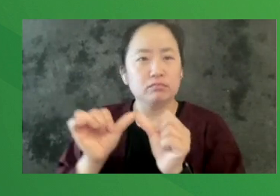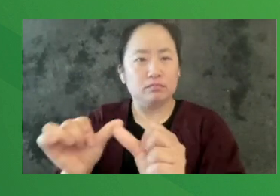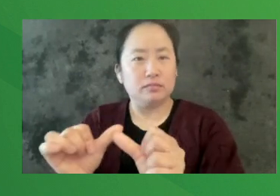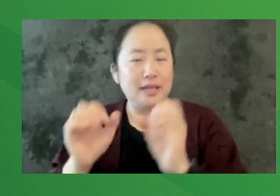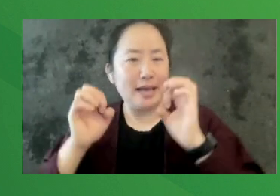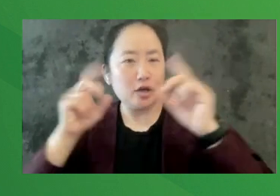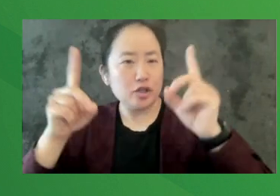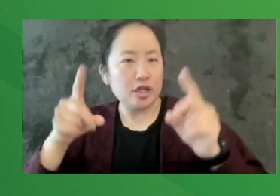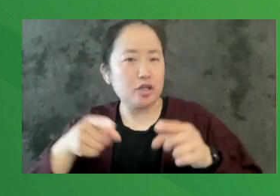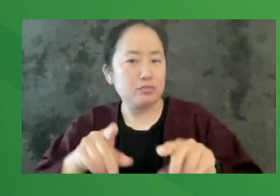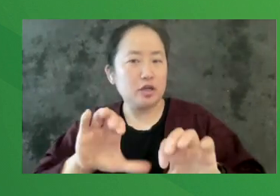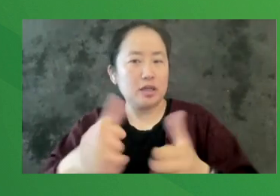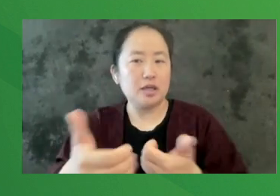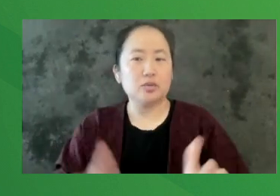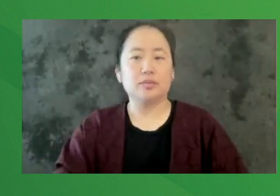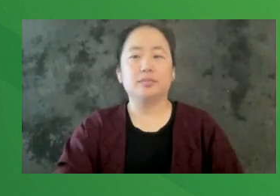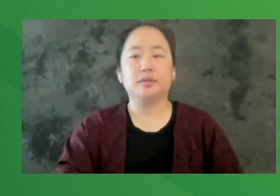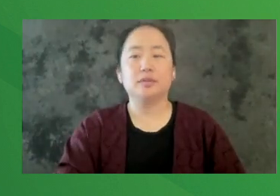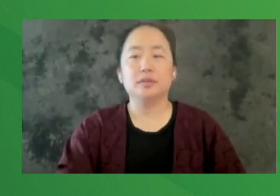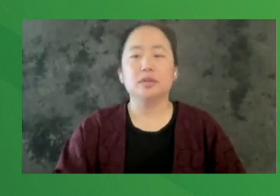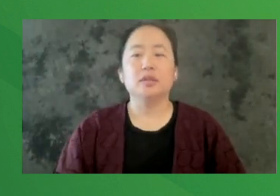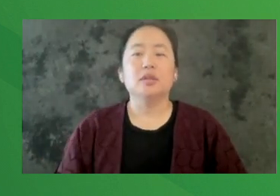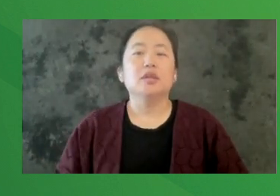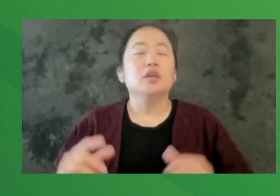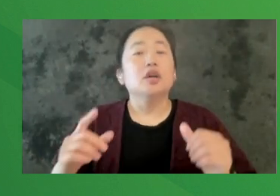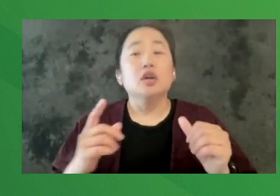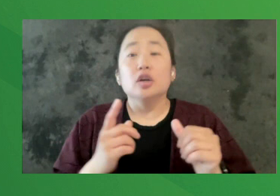The first part of inquiry for us in social studies always starts with the question,